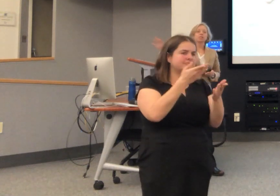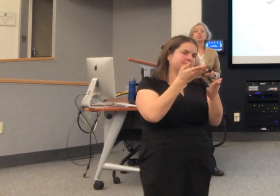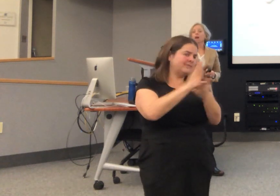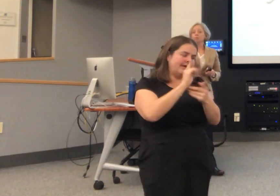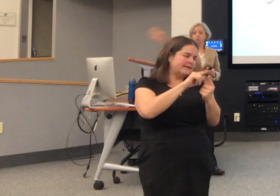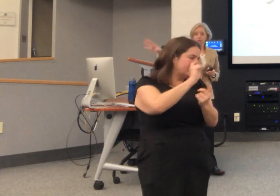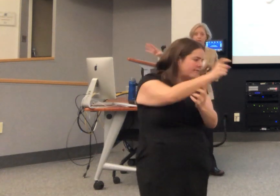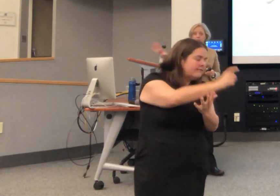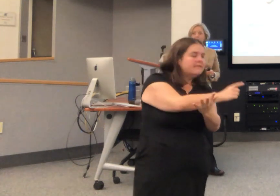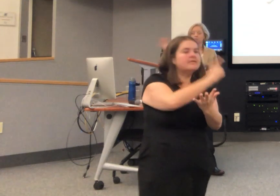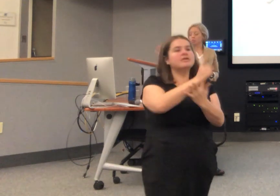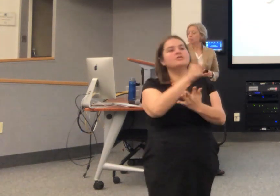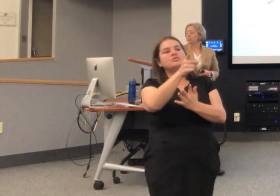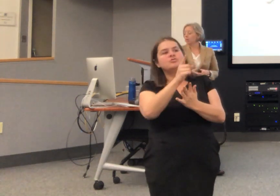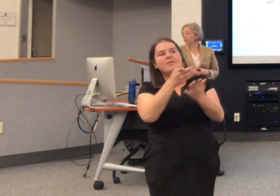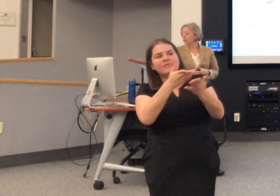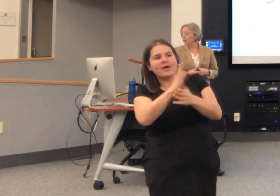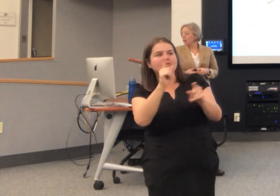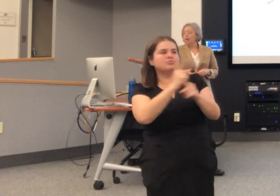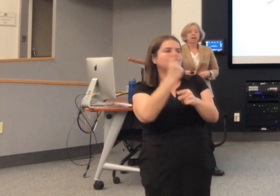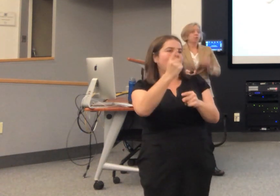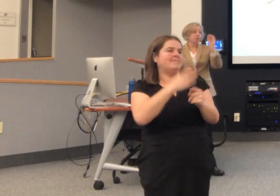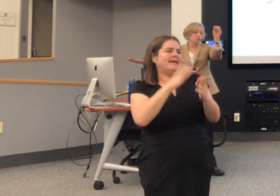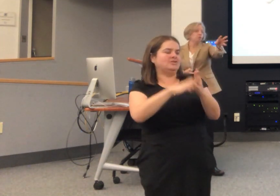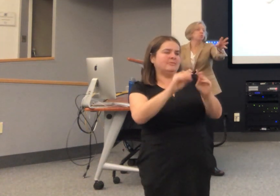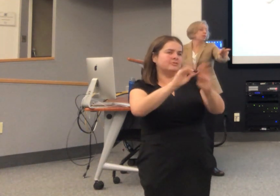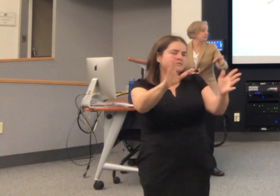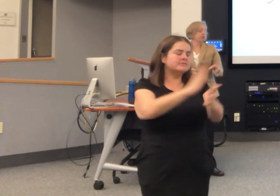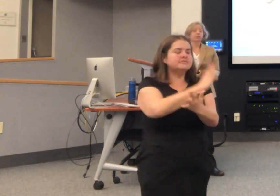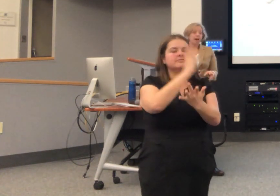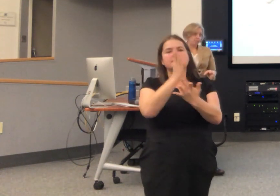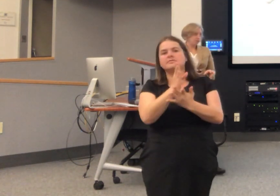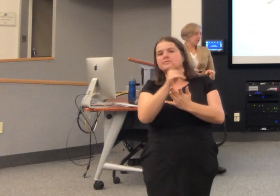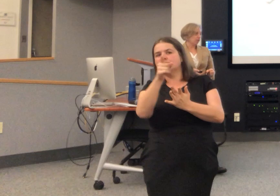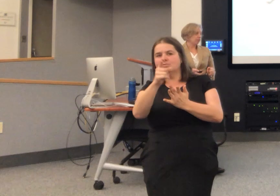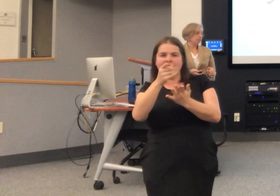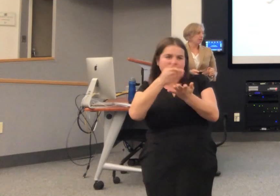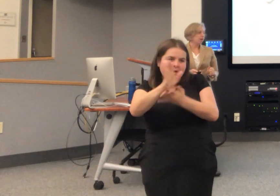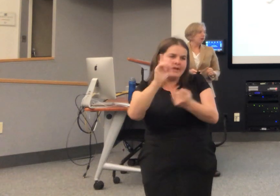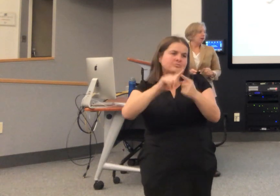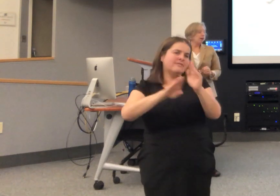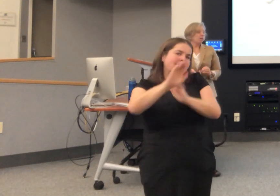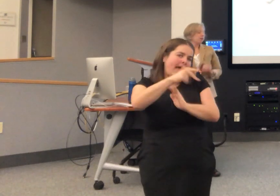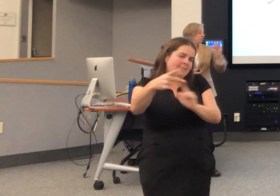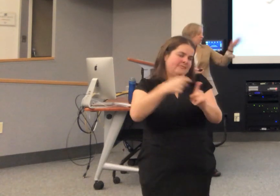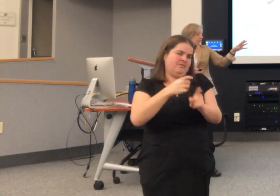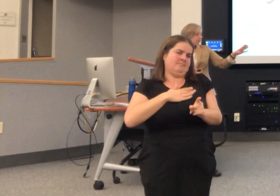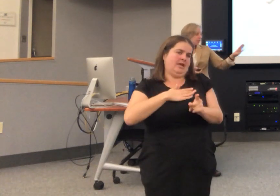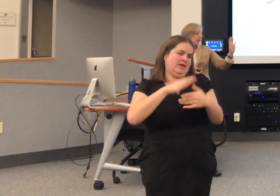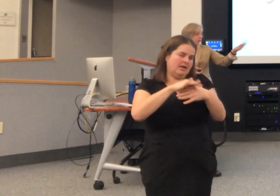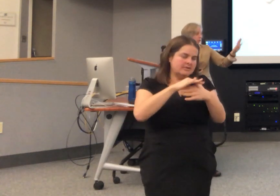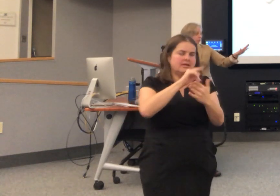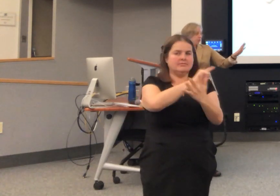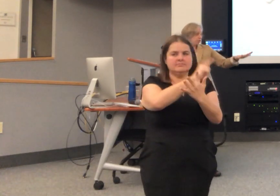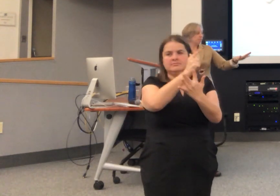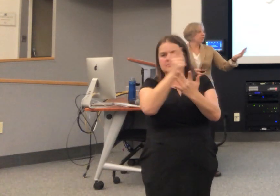to the chapter and distribute it broadly, and I want to give you the right to build an app based on it. And in your case, I only want you